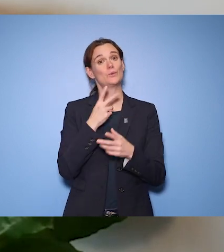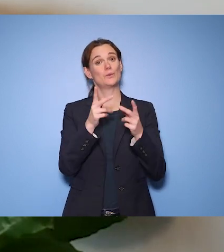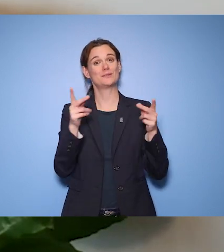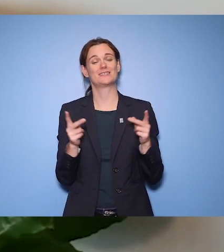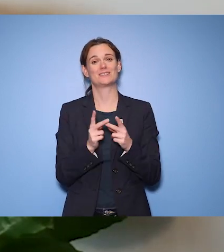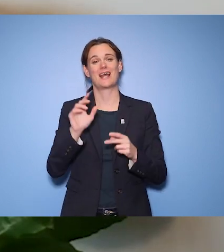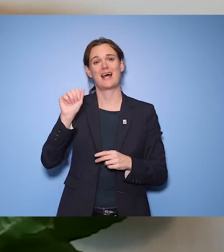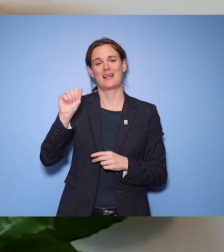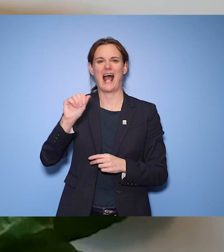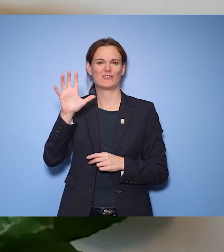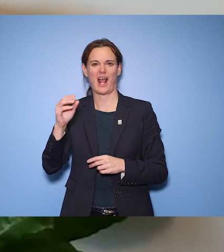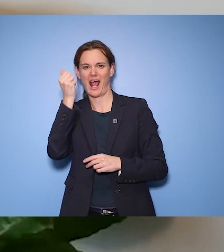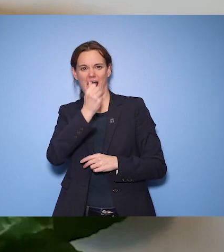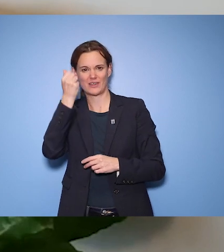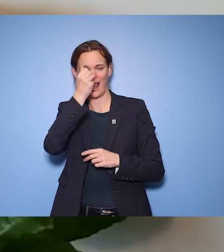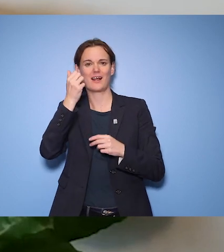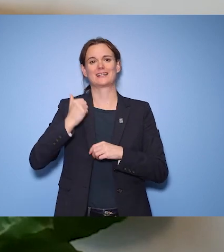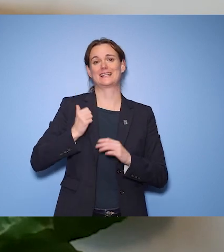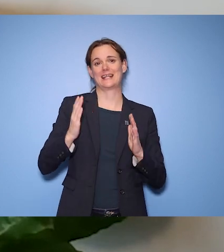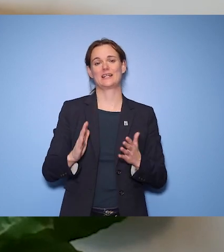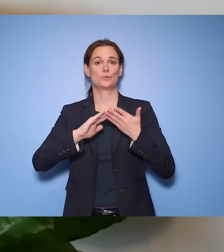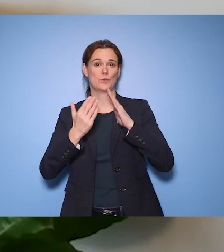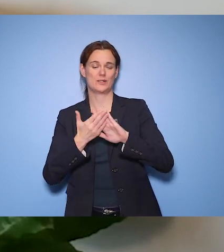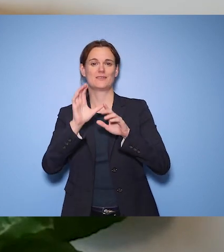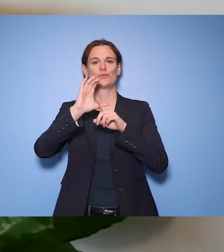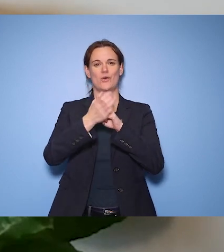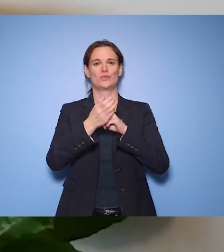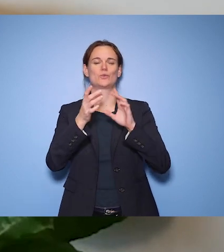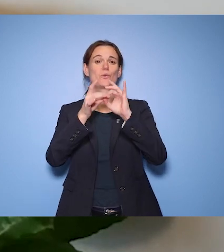am now in a new position as African Canadian community and cultural liaison coordinator.